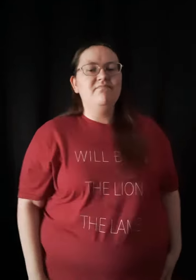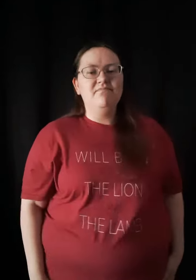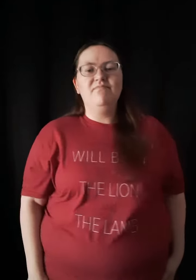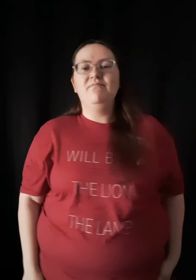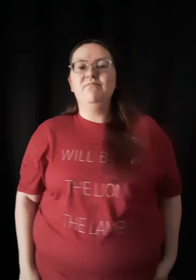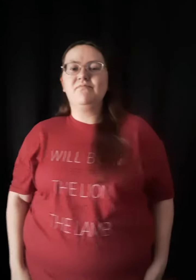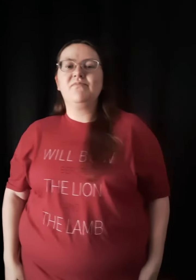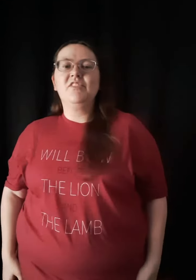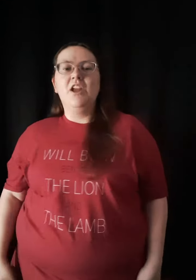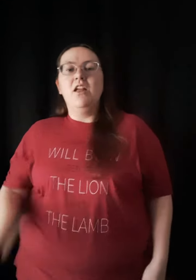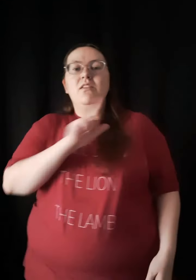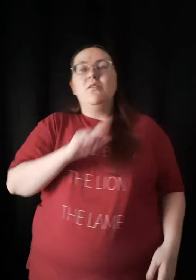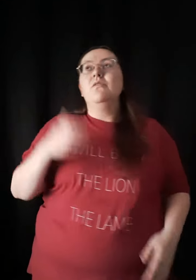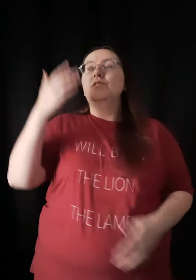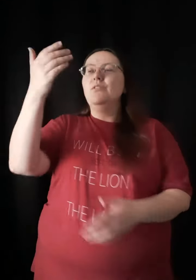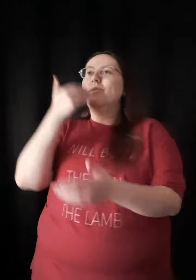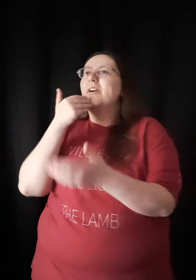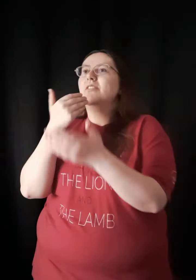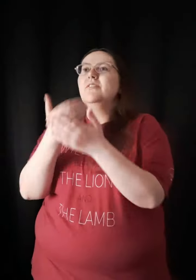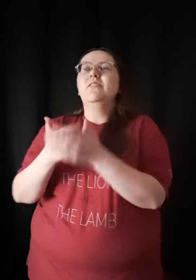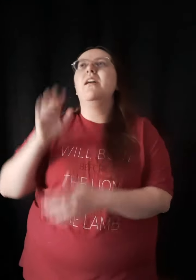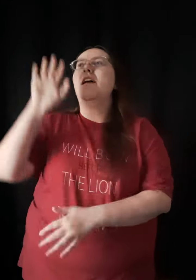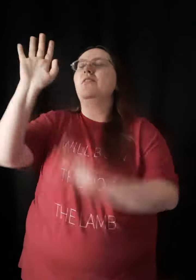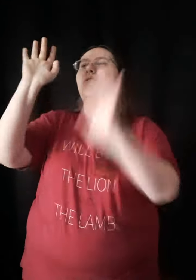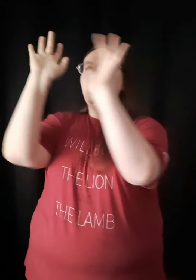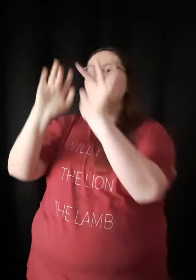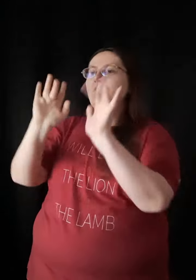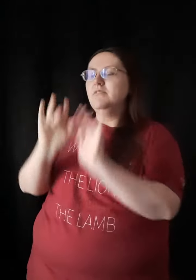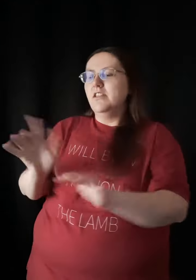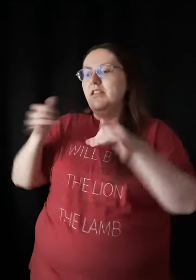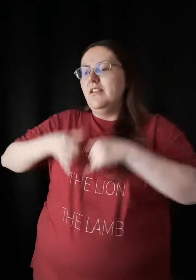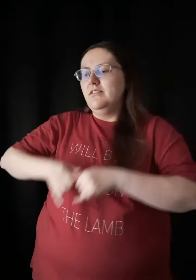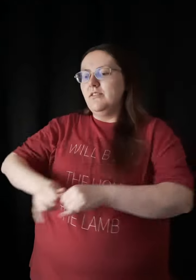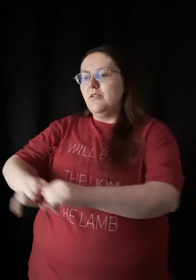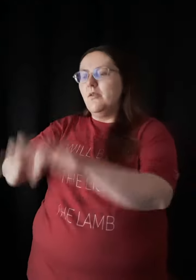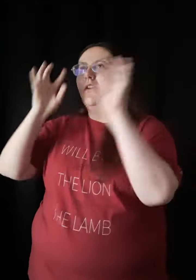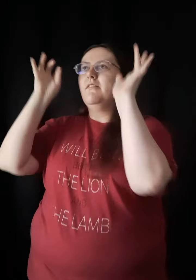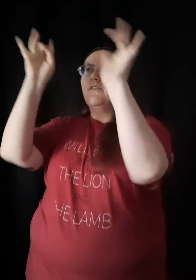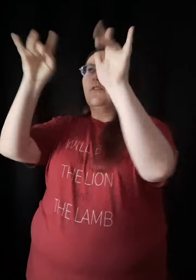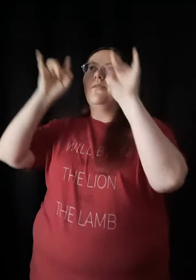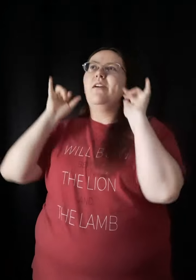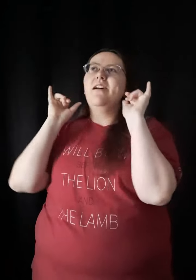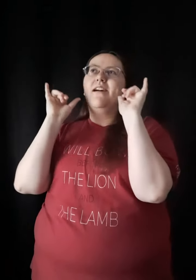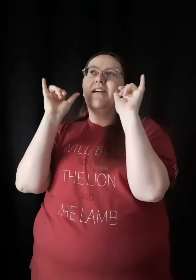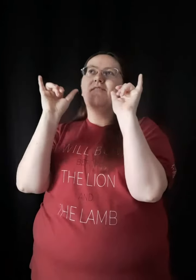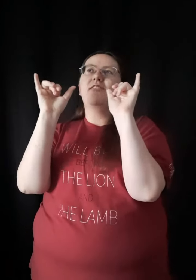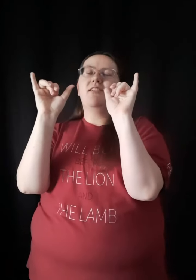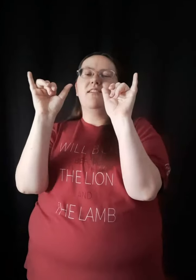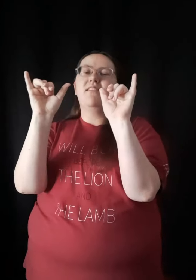Lord, You are good, sing Lord, You are good and your mercy endureth forever